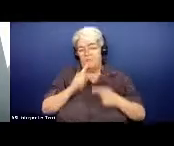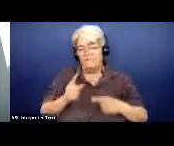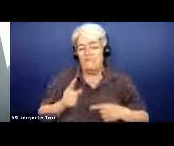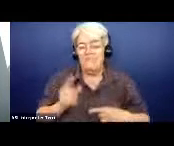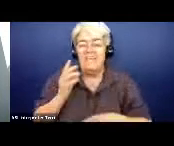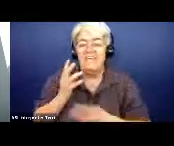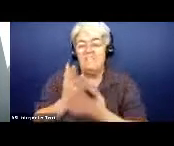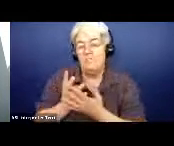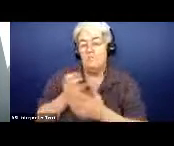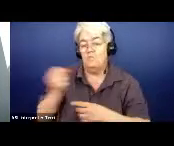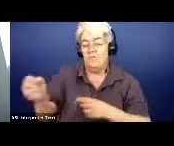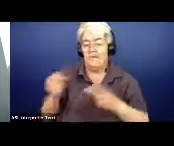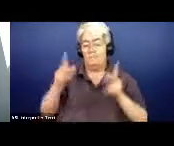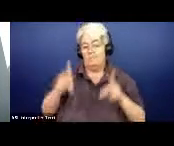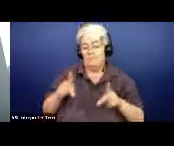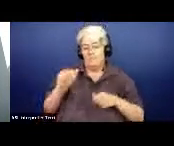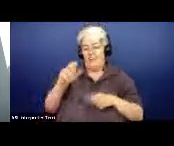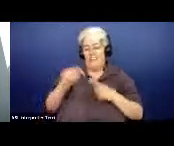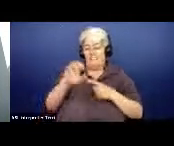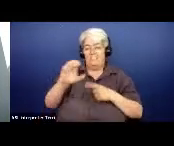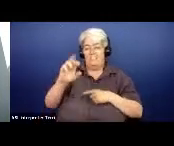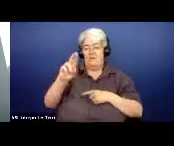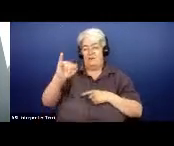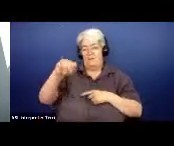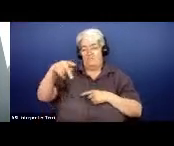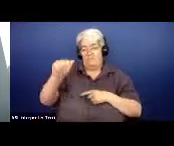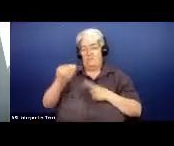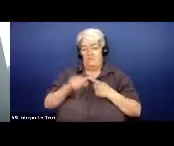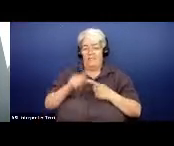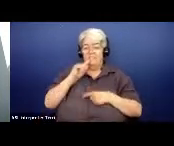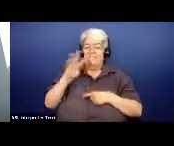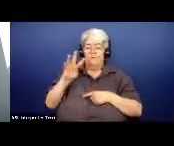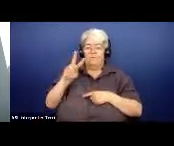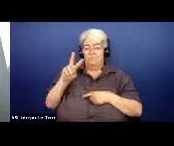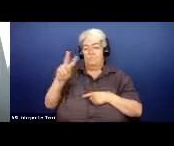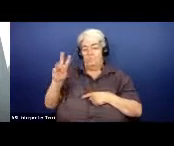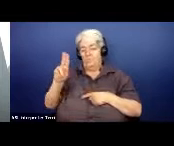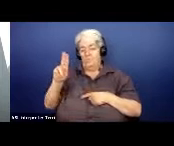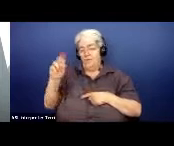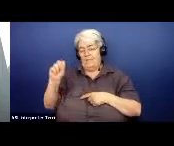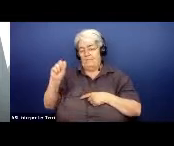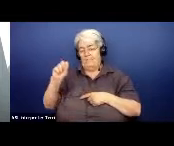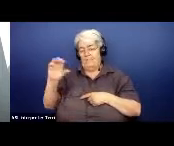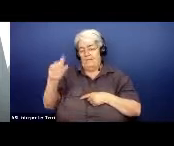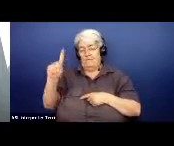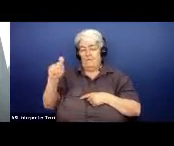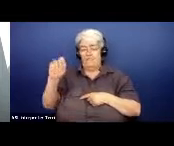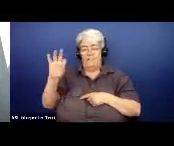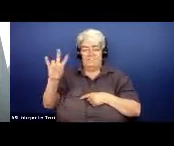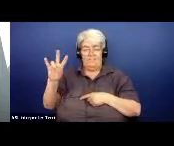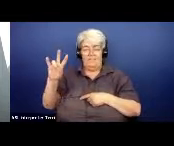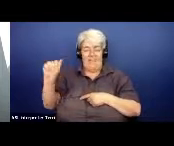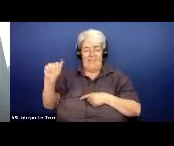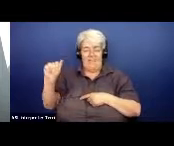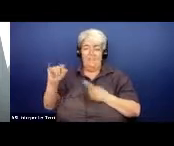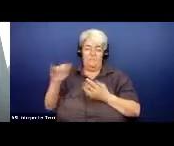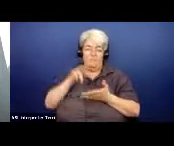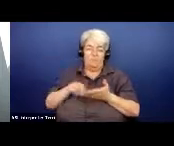person CRIPA197A that